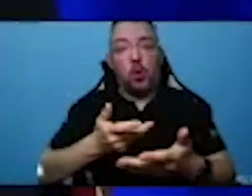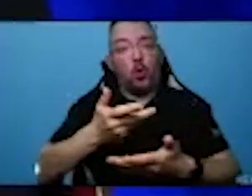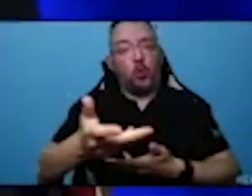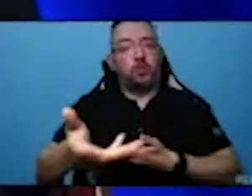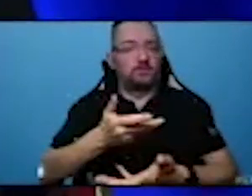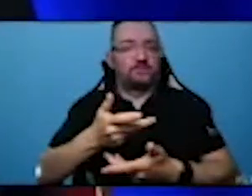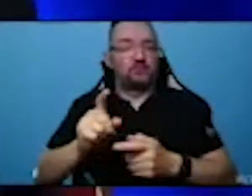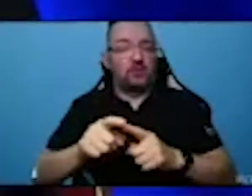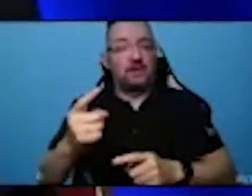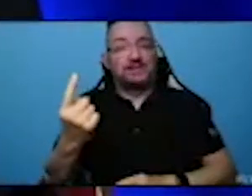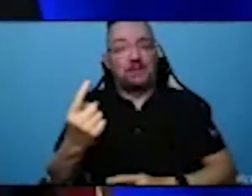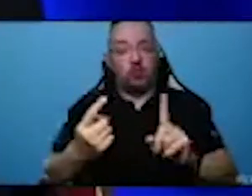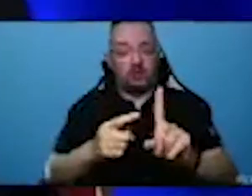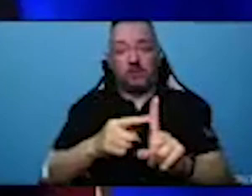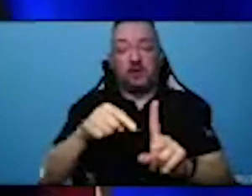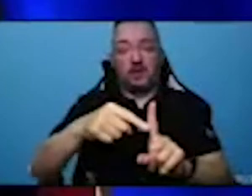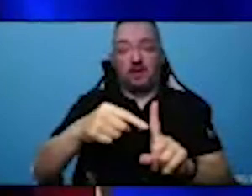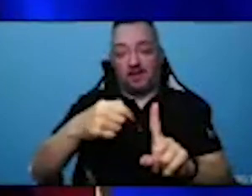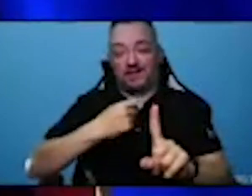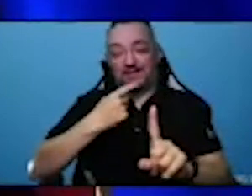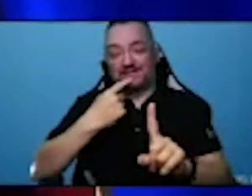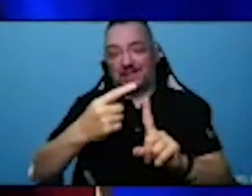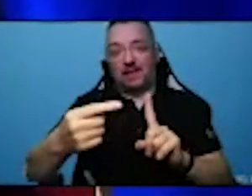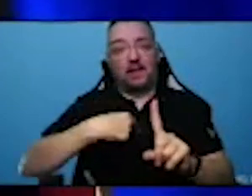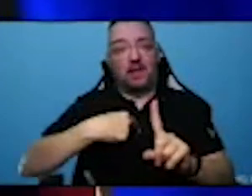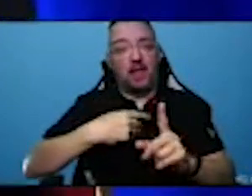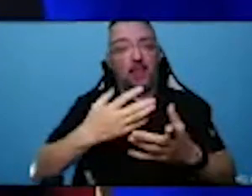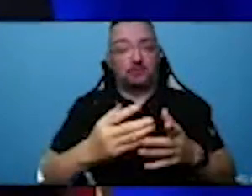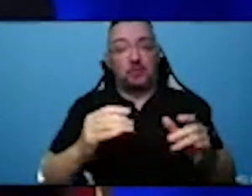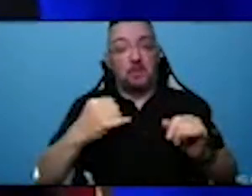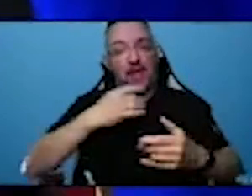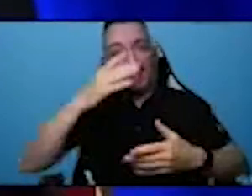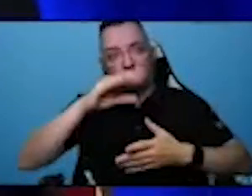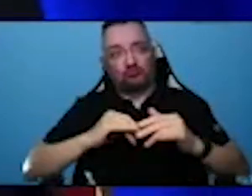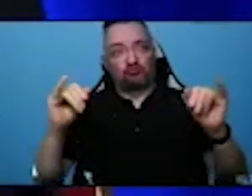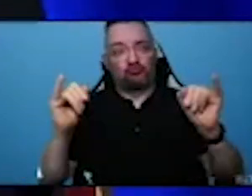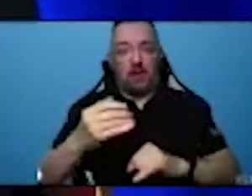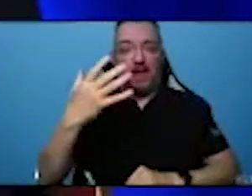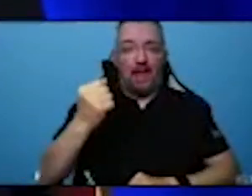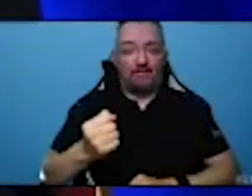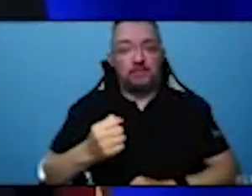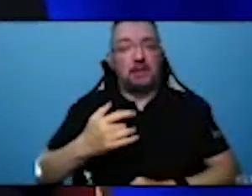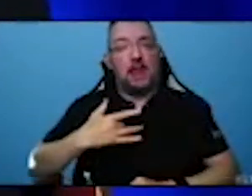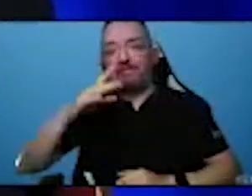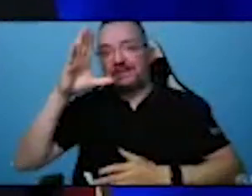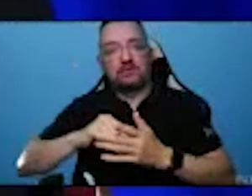well, here's, here's the trauma that I've experienced in life. Lived experience is not about that, it's about co-production. It's about coming along and saying, well,